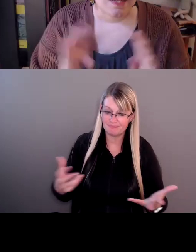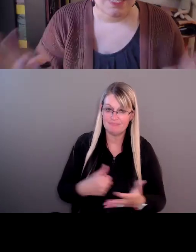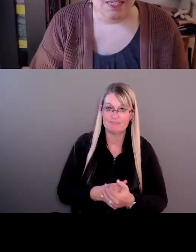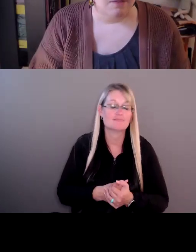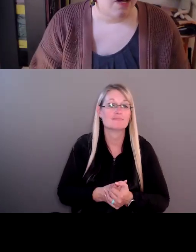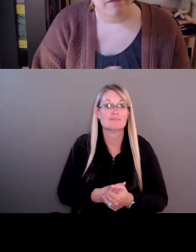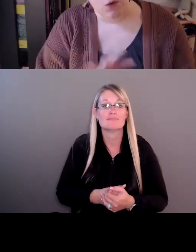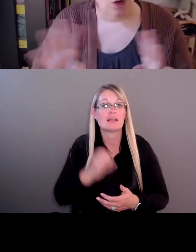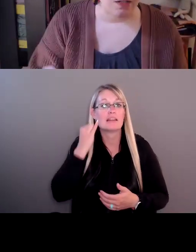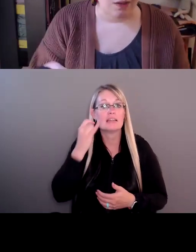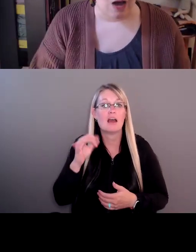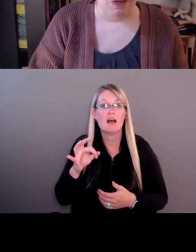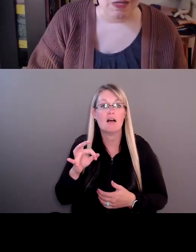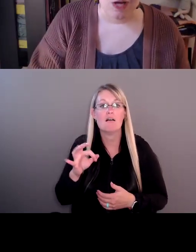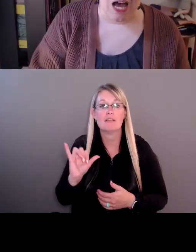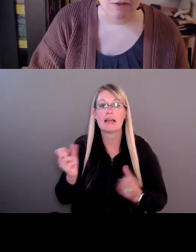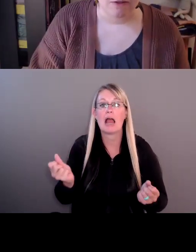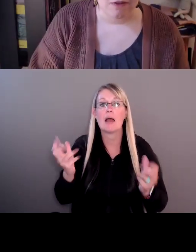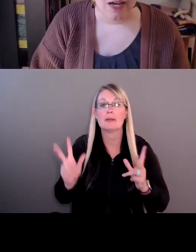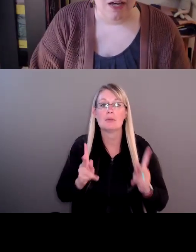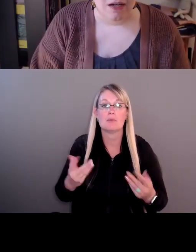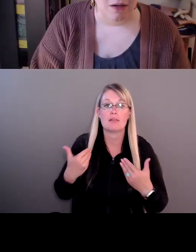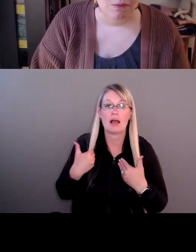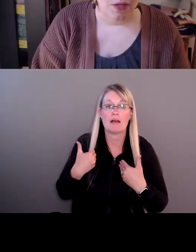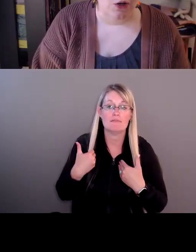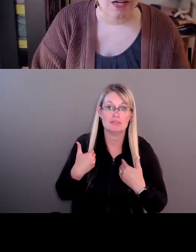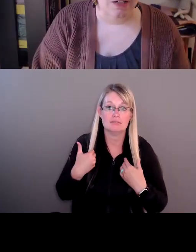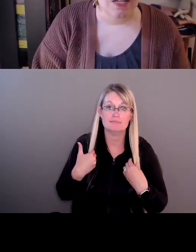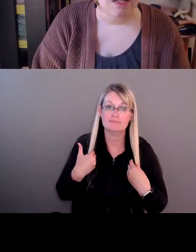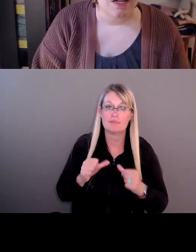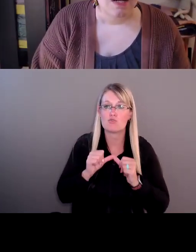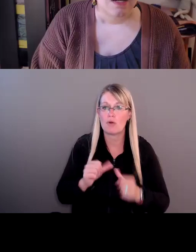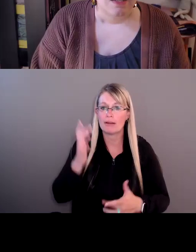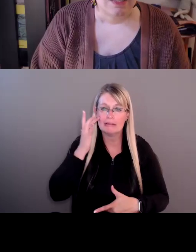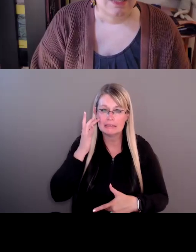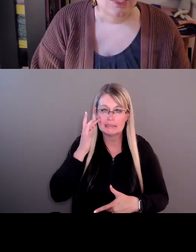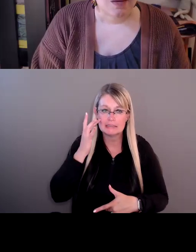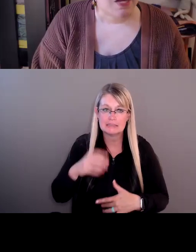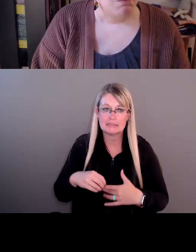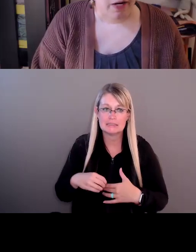this idea of kind of like what, how many people have a chronic illness just kept getting muddier